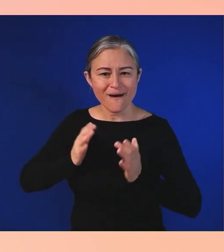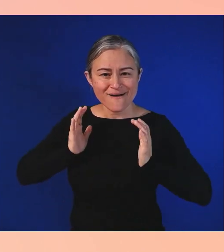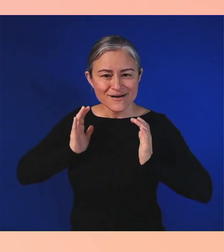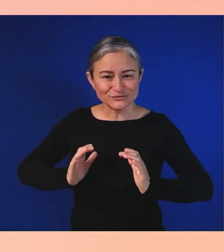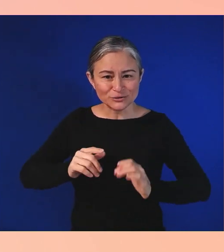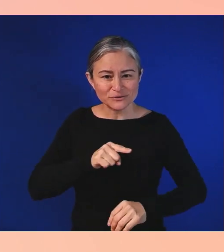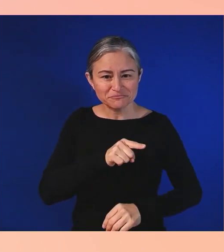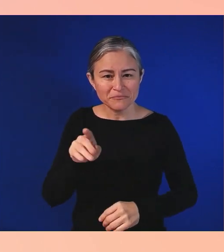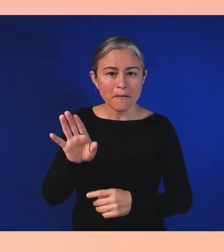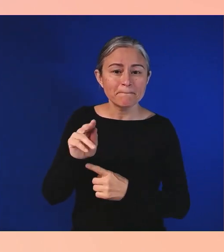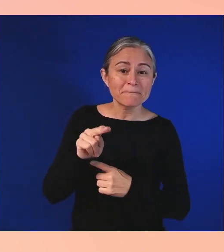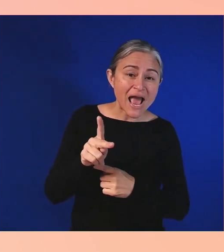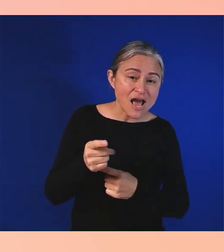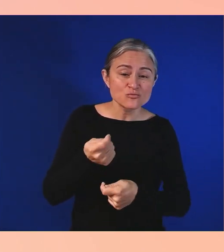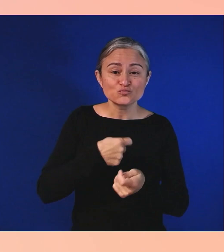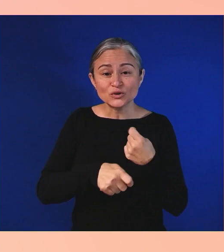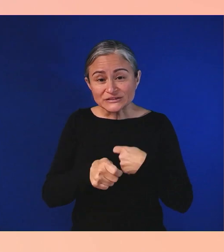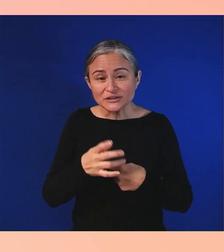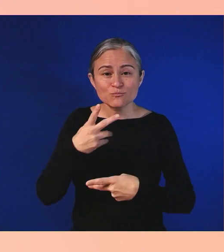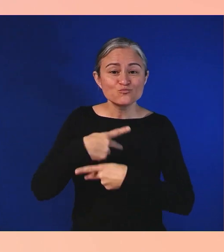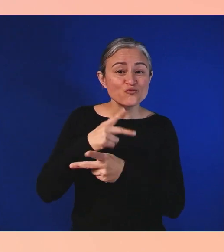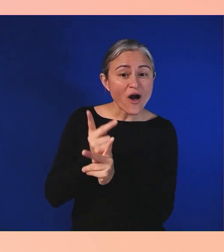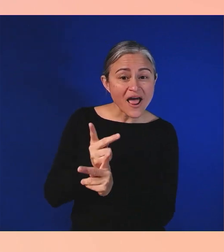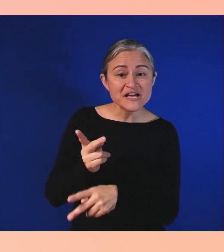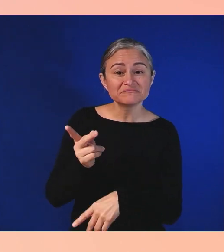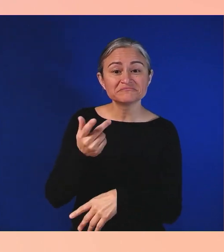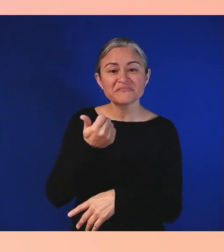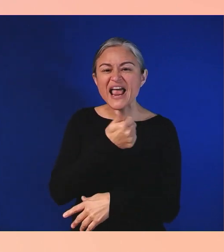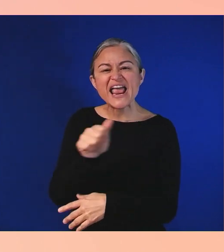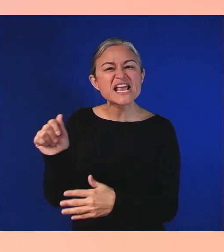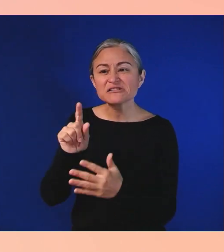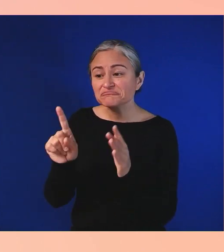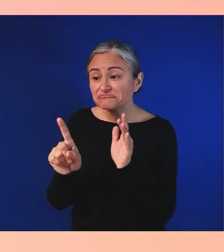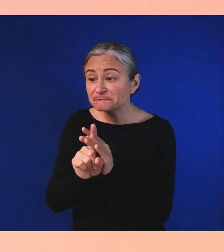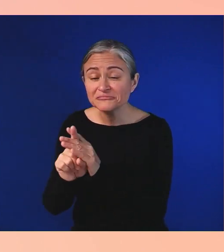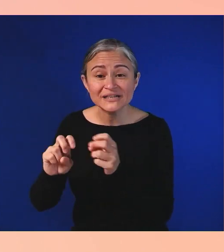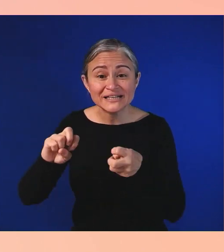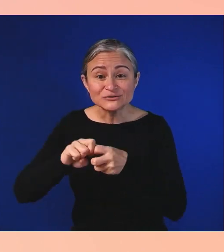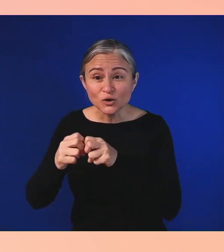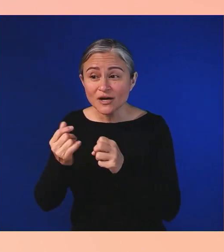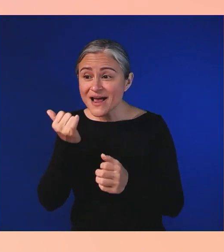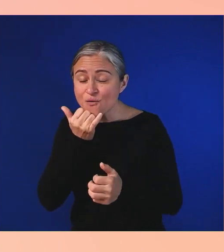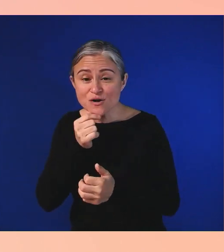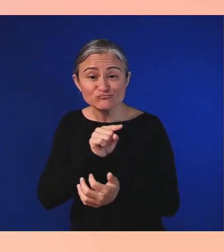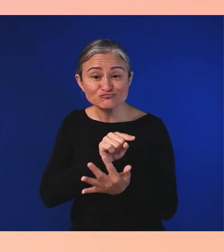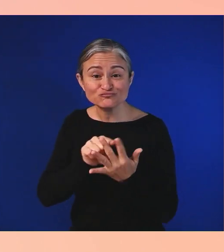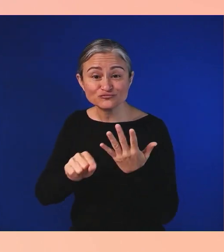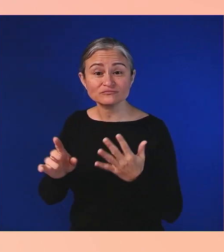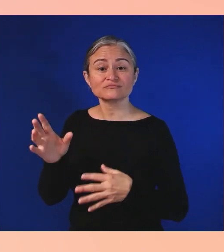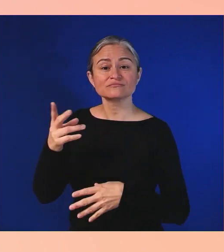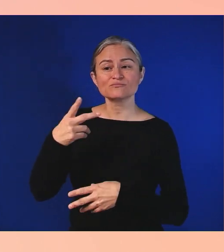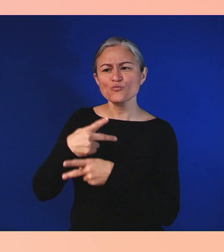to the digital products. During my tenure, I was assigned an herculean task of preparing